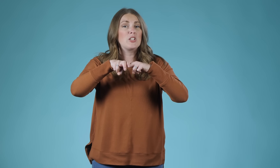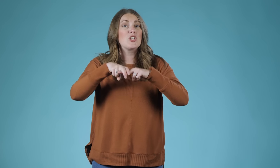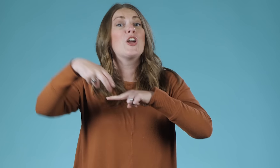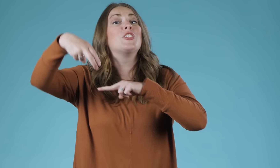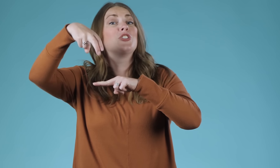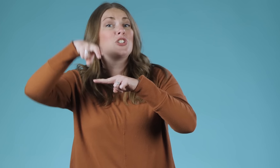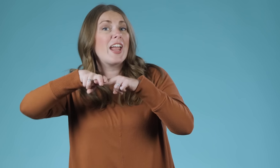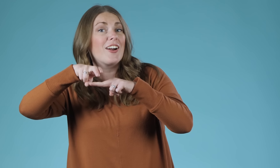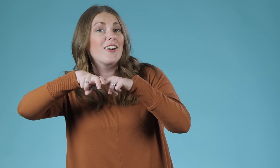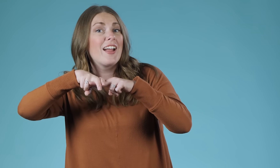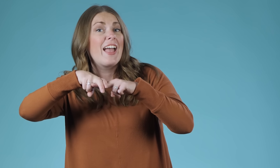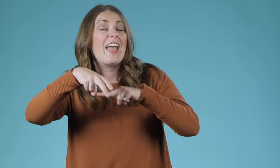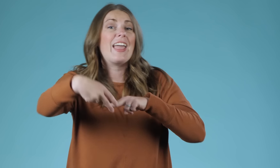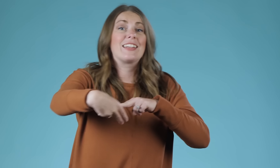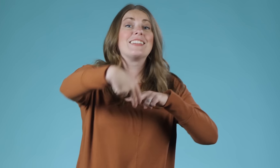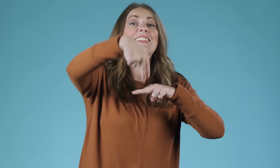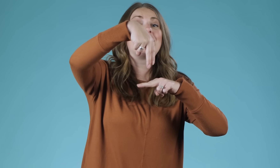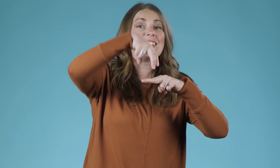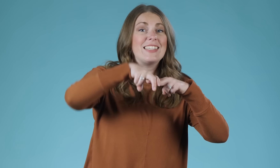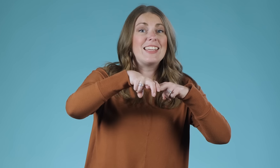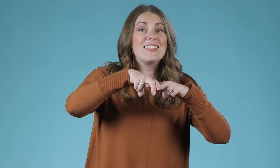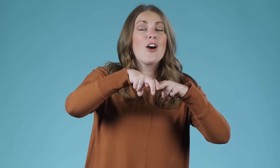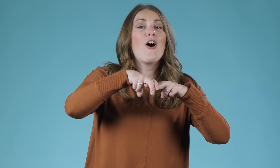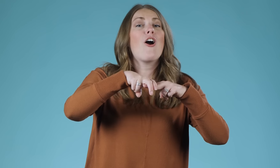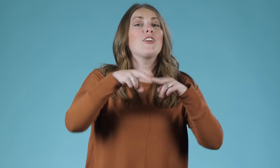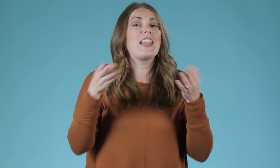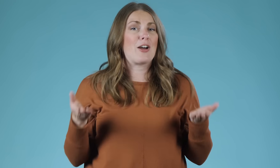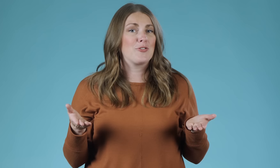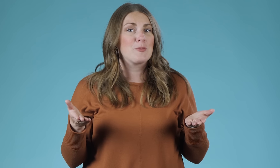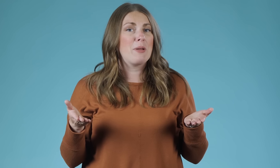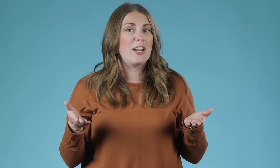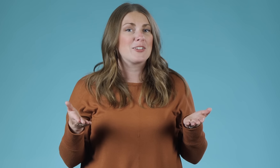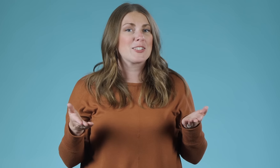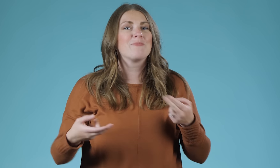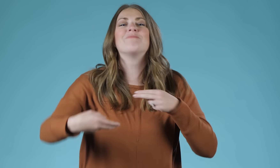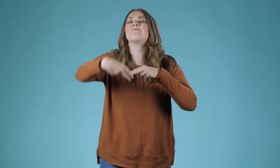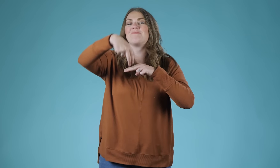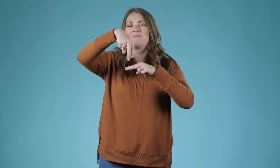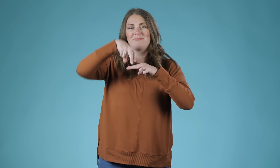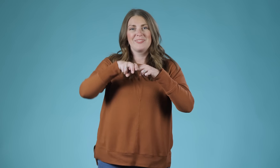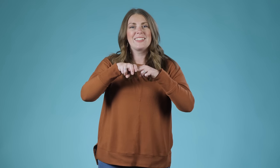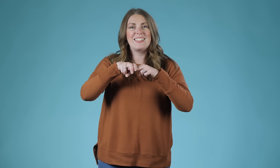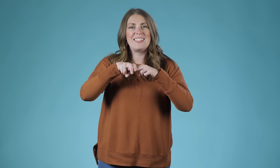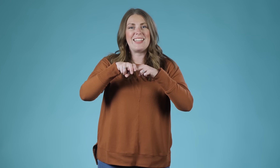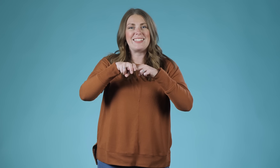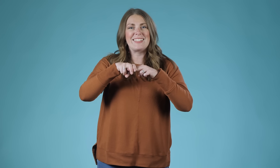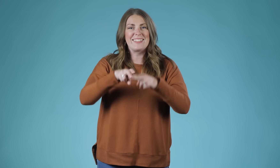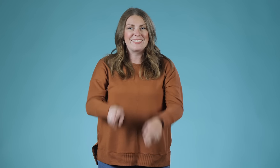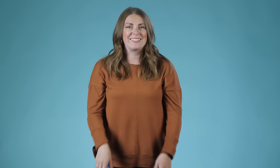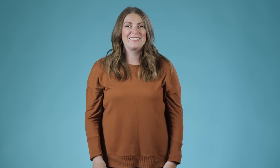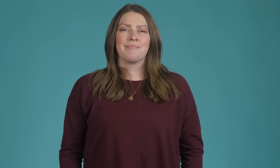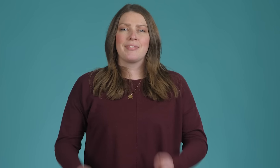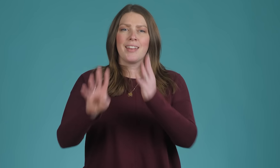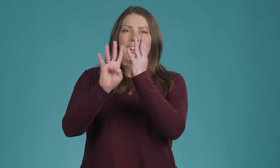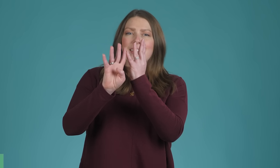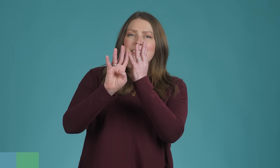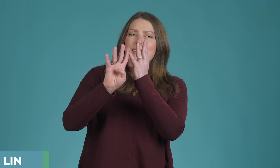Which chair and to sit are noun verb pairs to sit